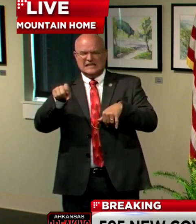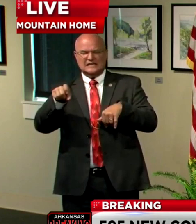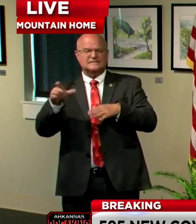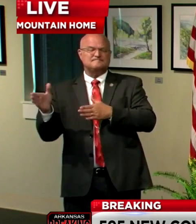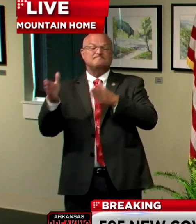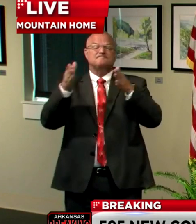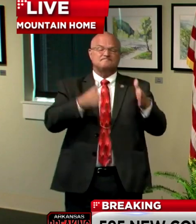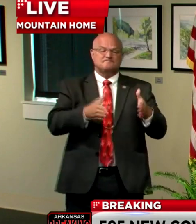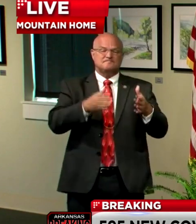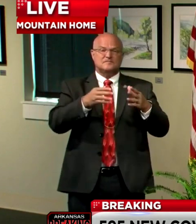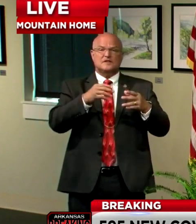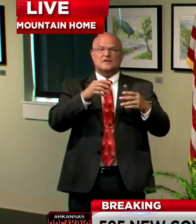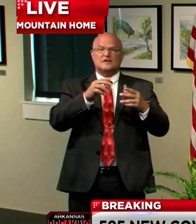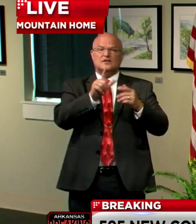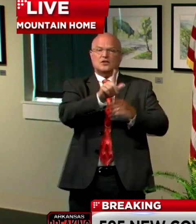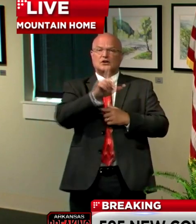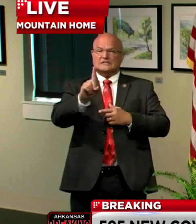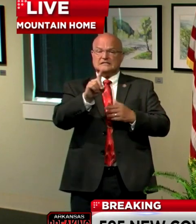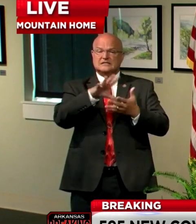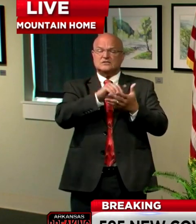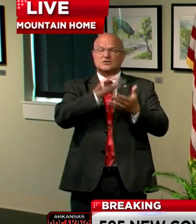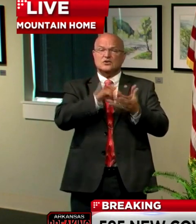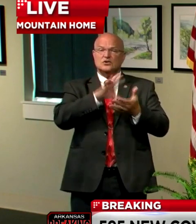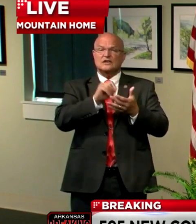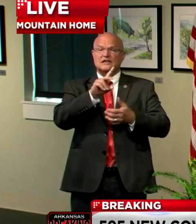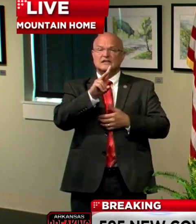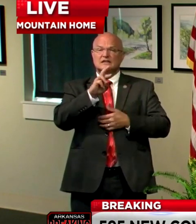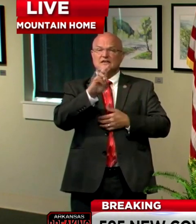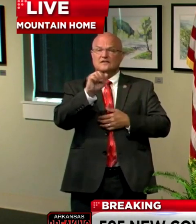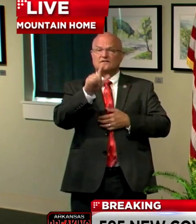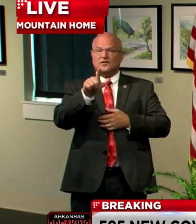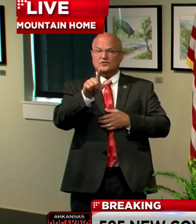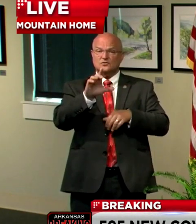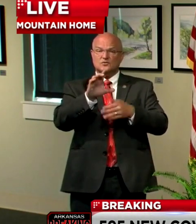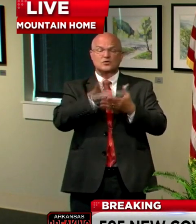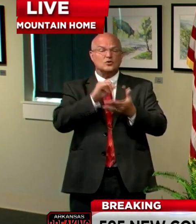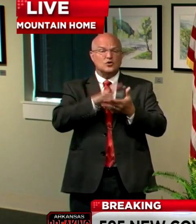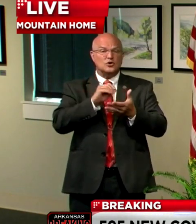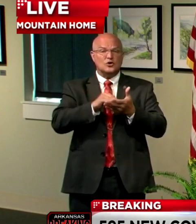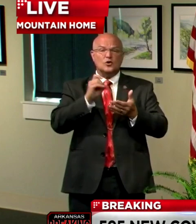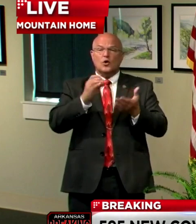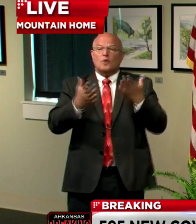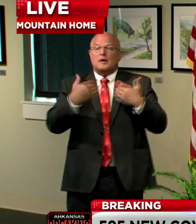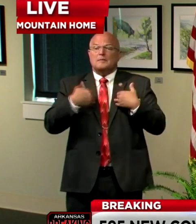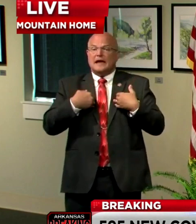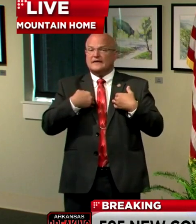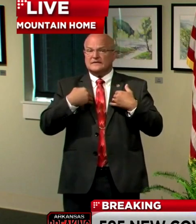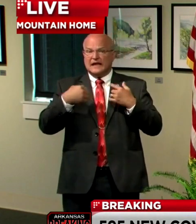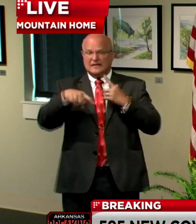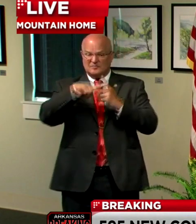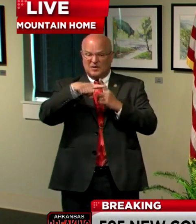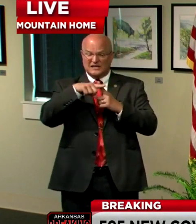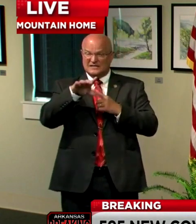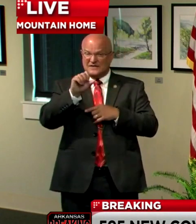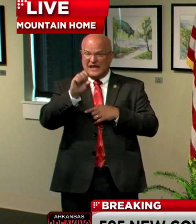BE SOME PARENTS THAT HAVE COMPROMISED IMMUNE SYSTEMS THAT THEY MIGHT NEED TO DO VIRTUAL